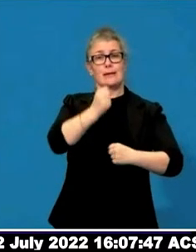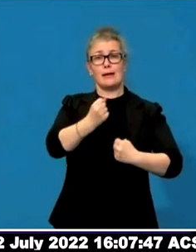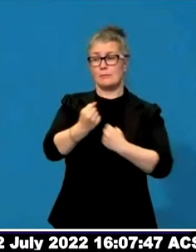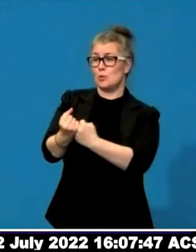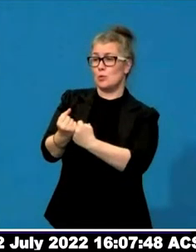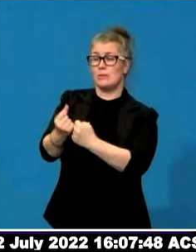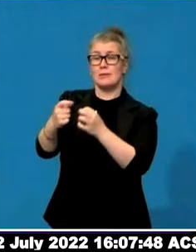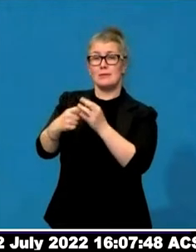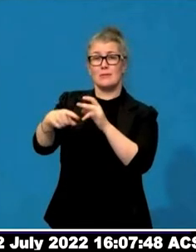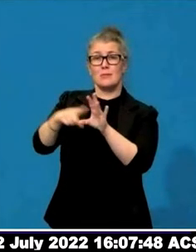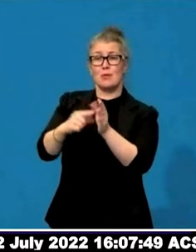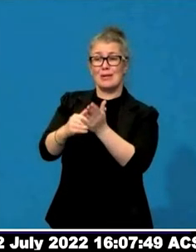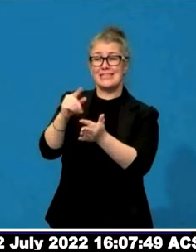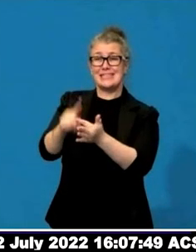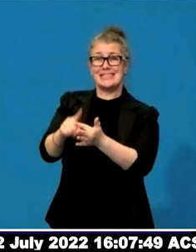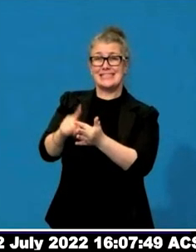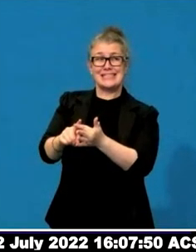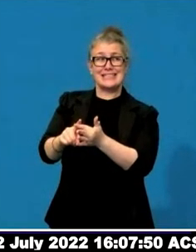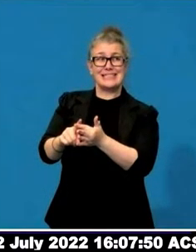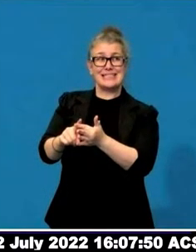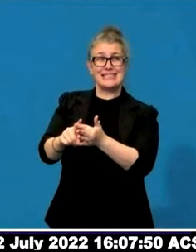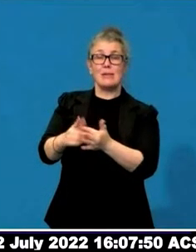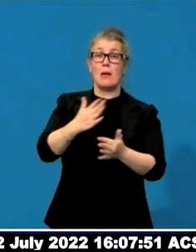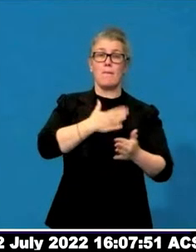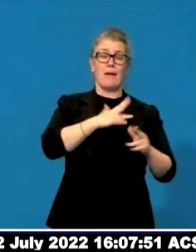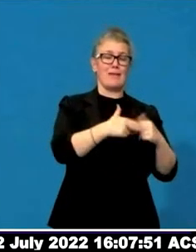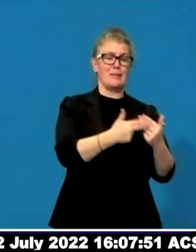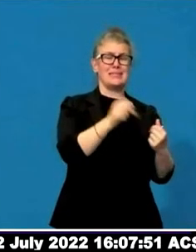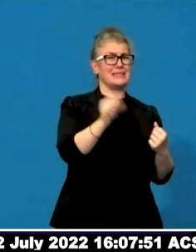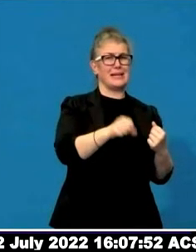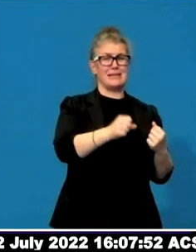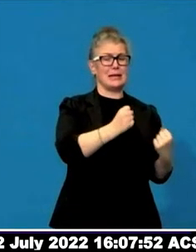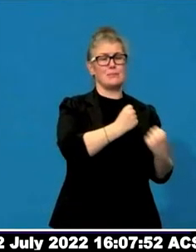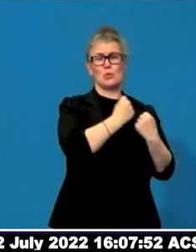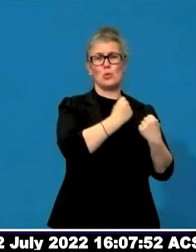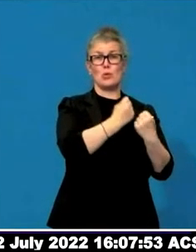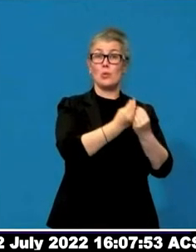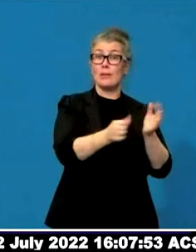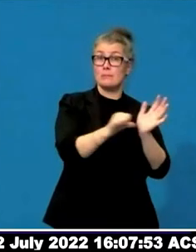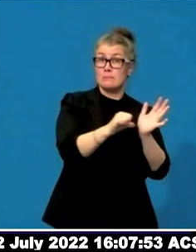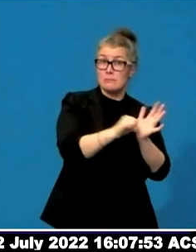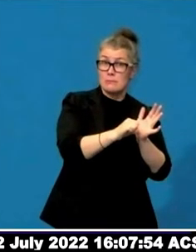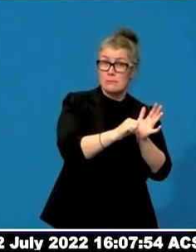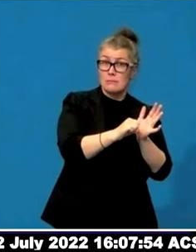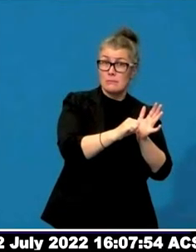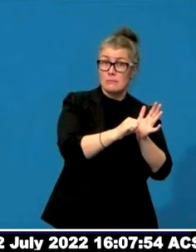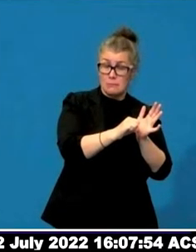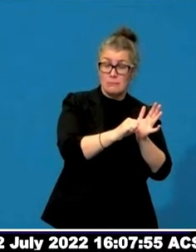My immediate family, yes. Very supportive in financial, yeah. Yeah.